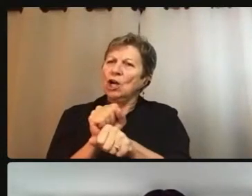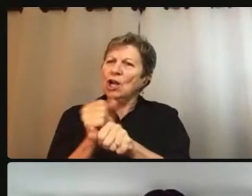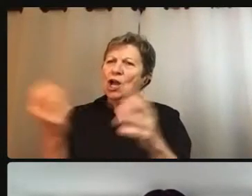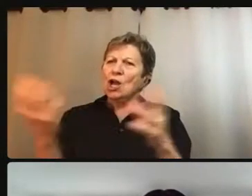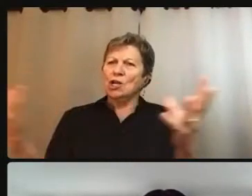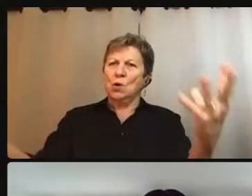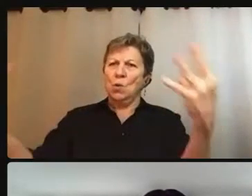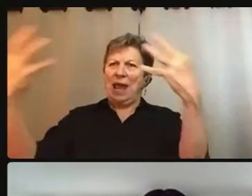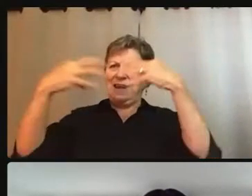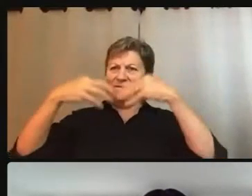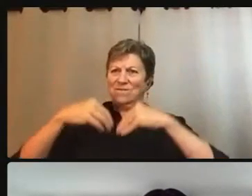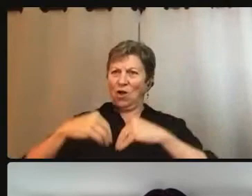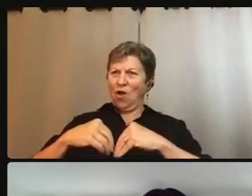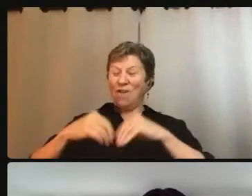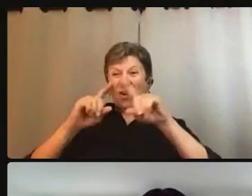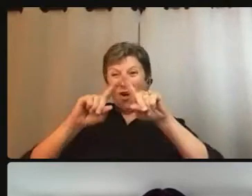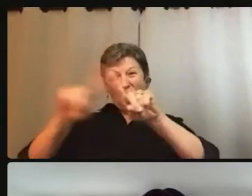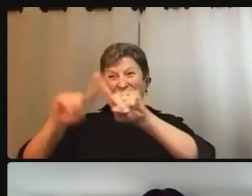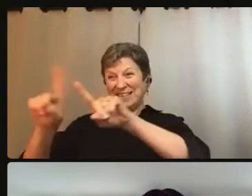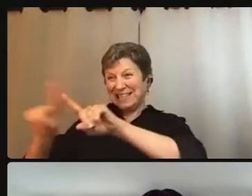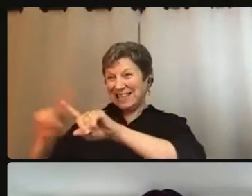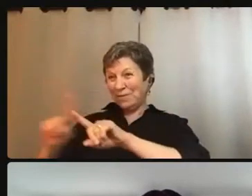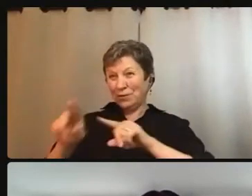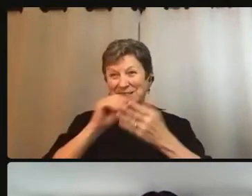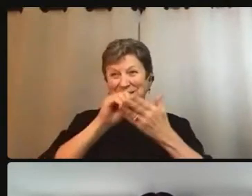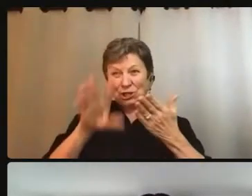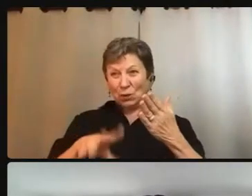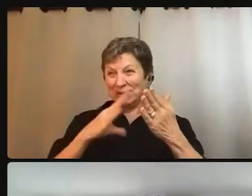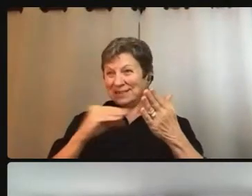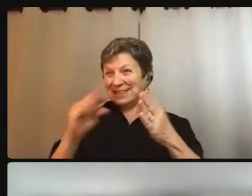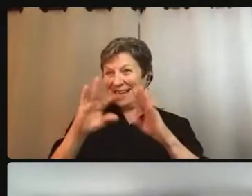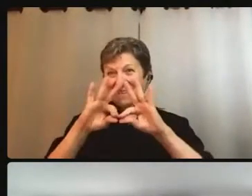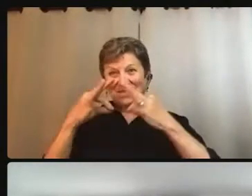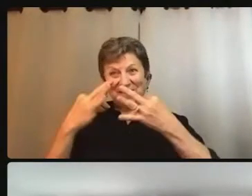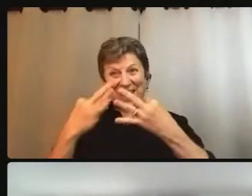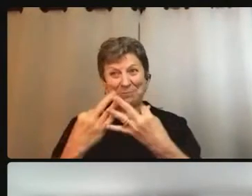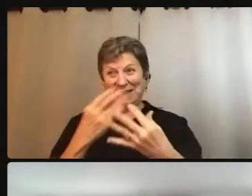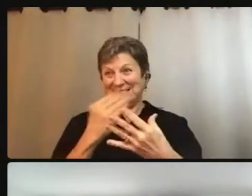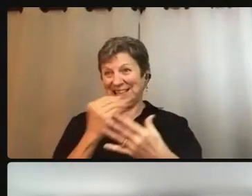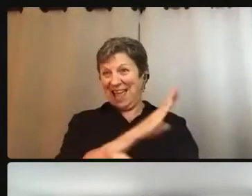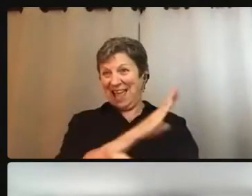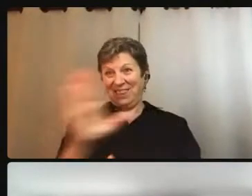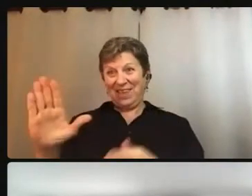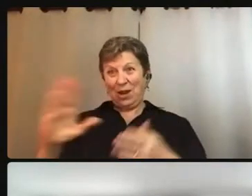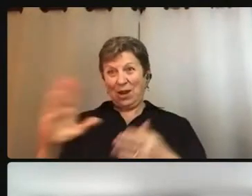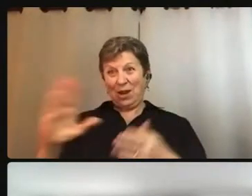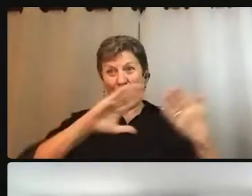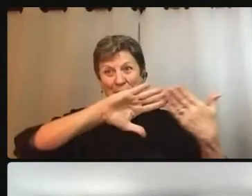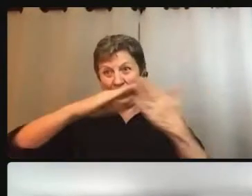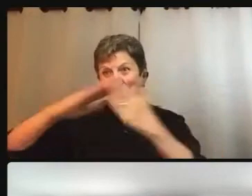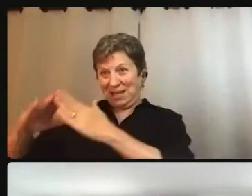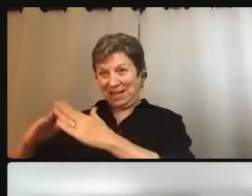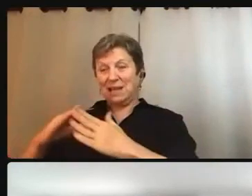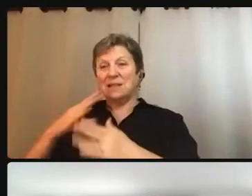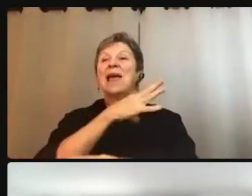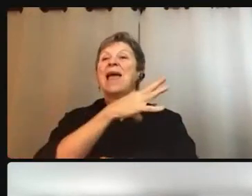HOW WILL YOU WORK TO AUTHENTICALLY ENGAGE ALL FAMILIES AND DIVERSE SECTIONS